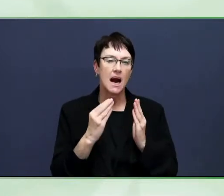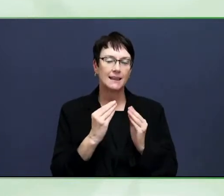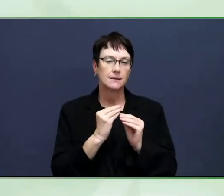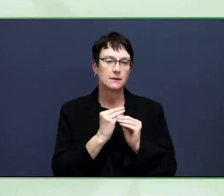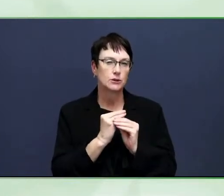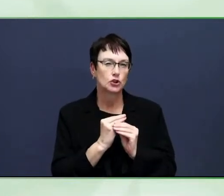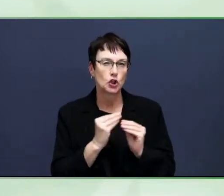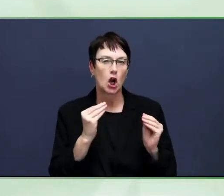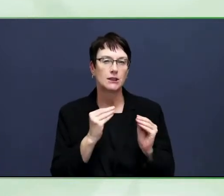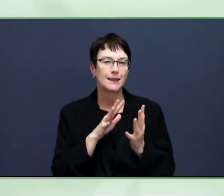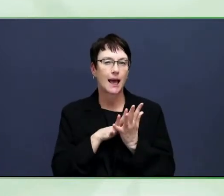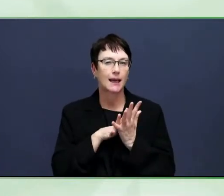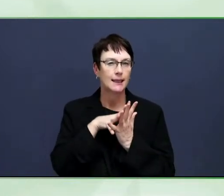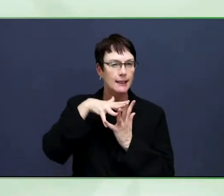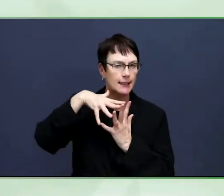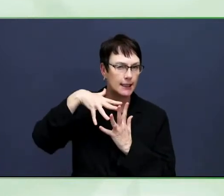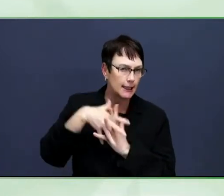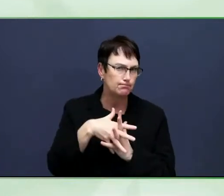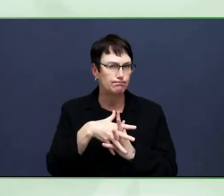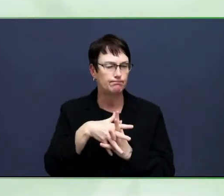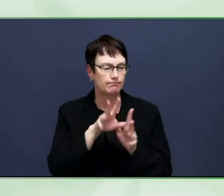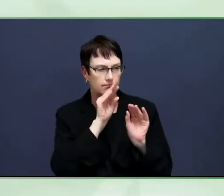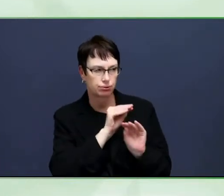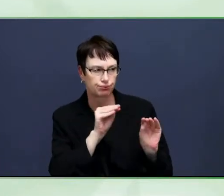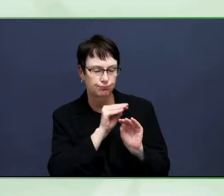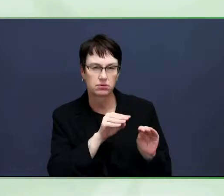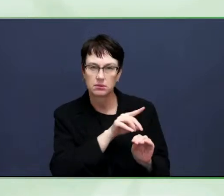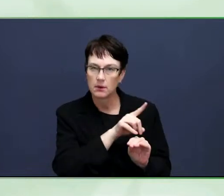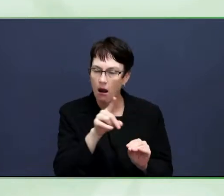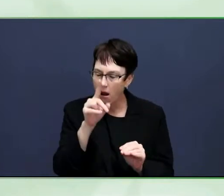We are talking about clothes here.